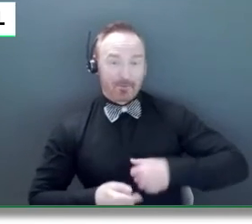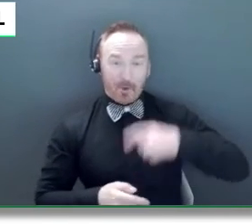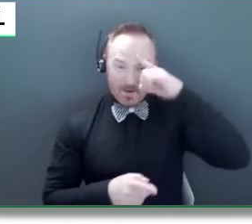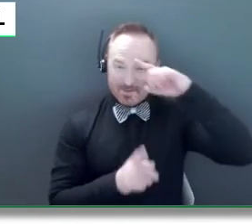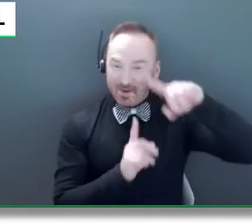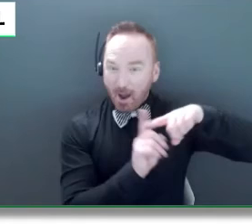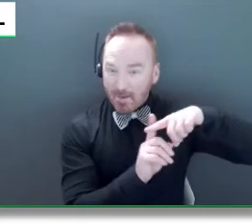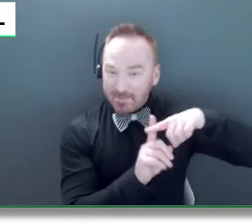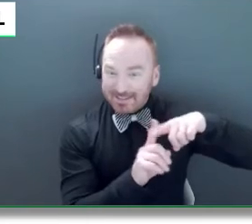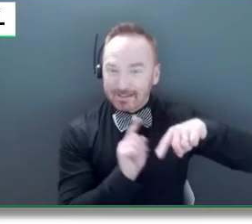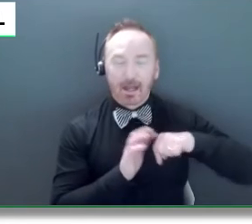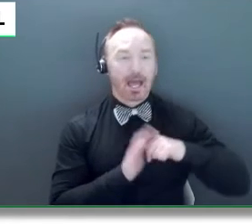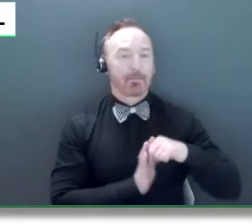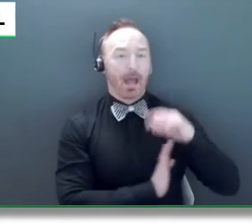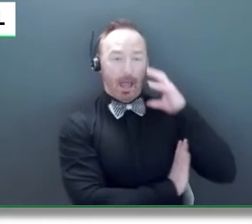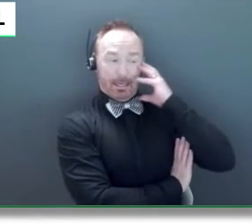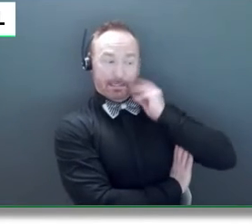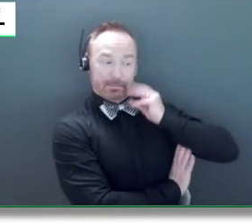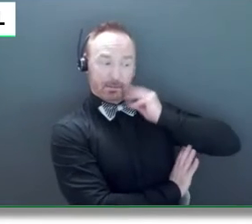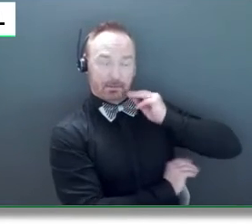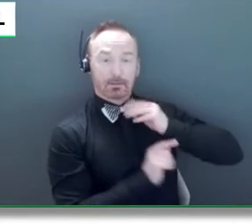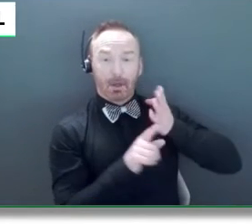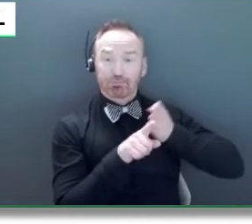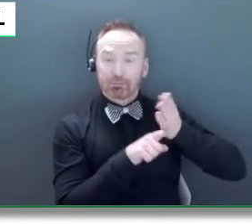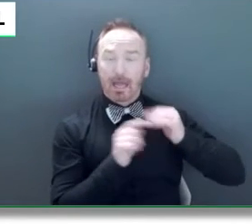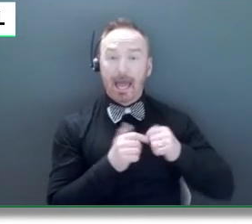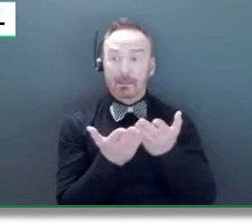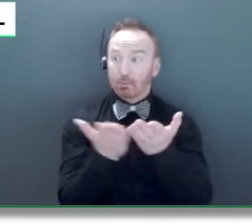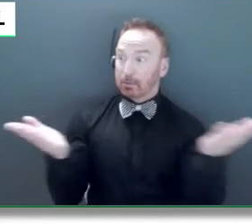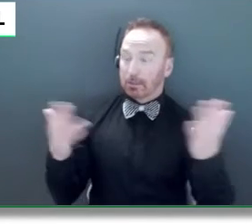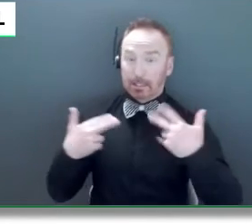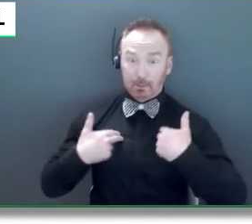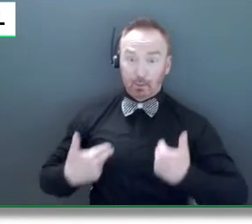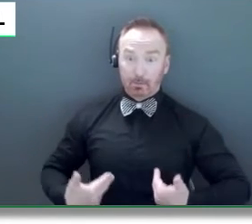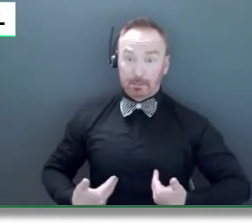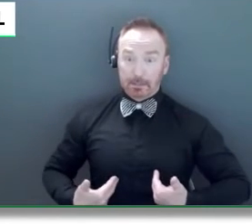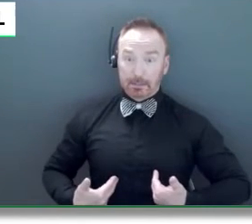field that we've done as as human beings, we're only limited by our own creativity.